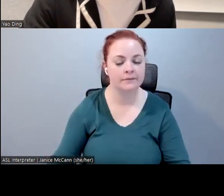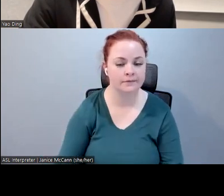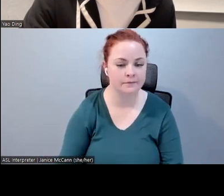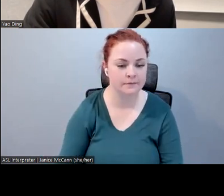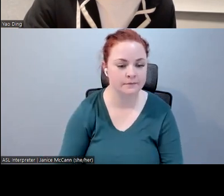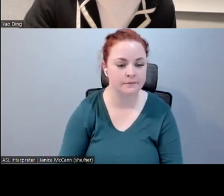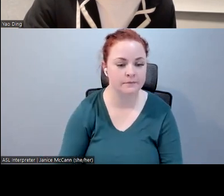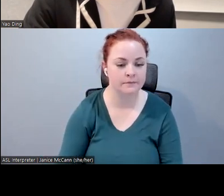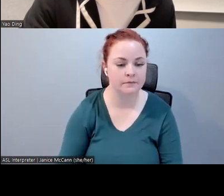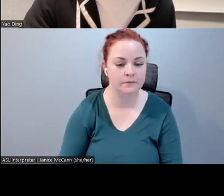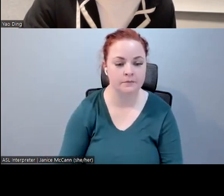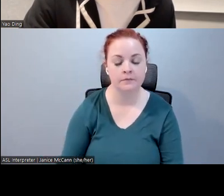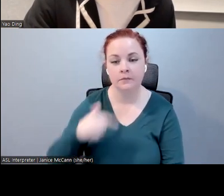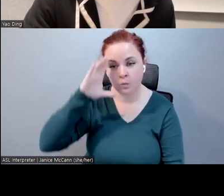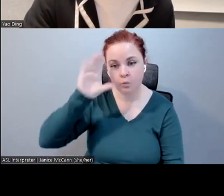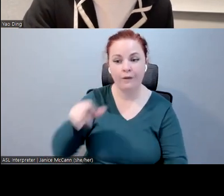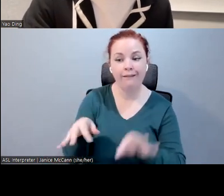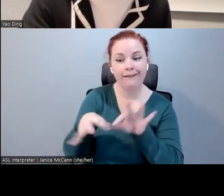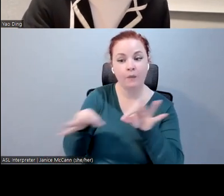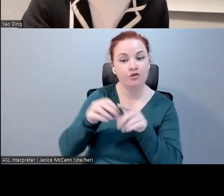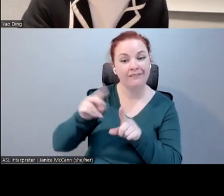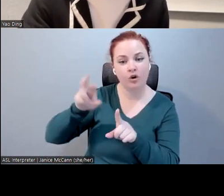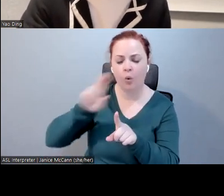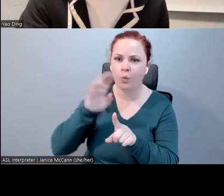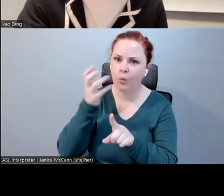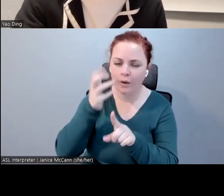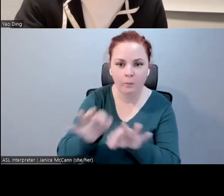VR. It's amazing, because it is not the place to start with what